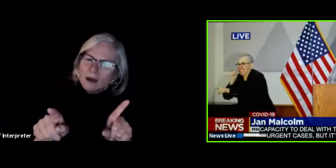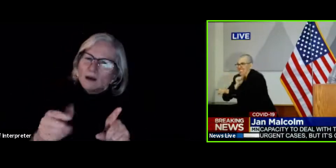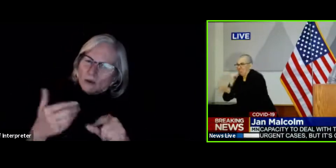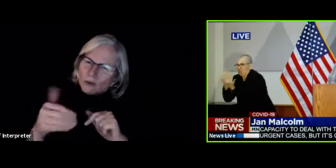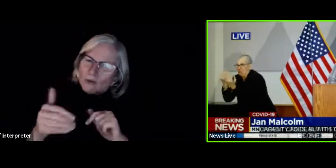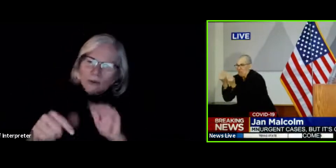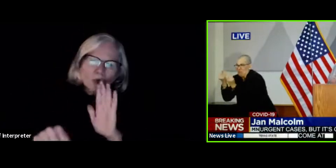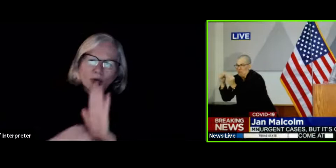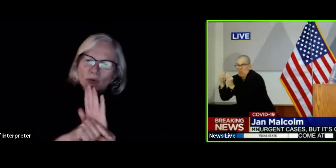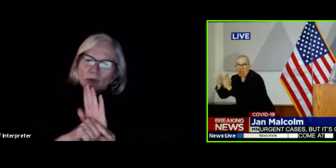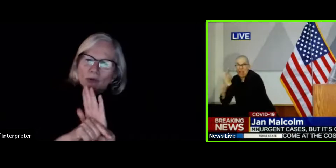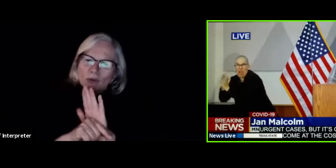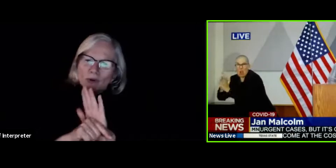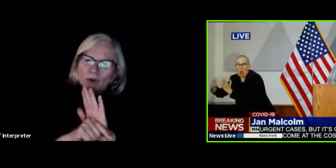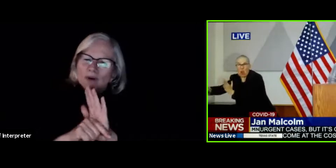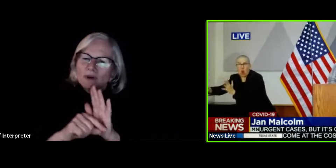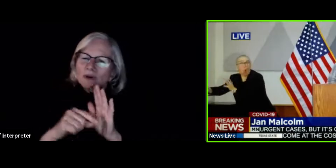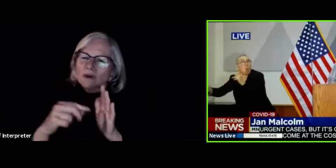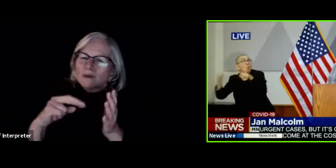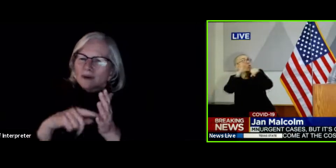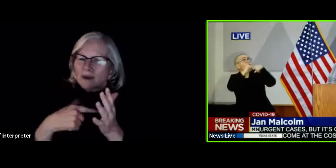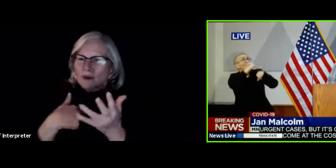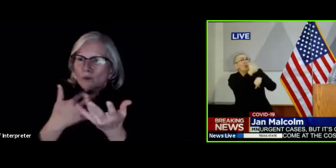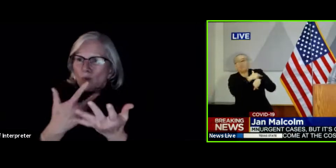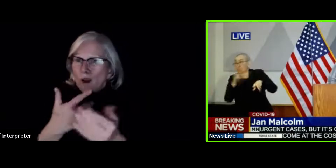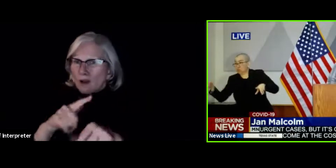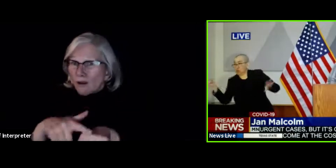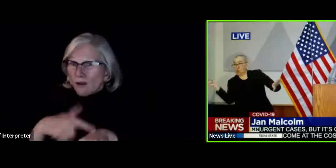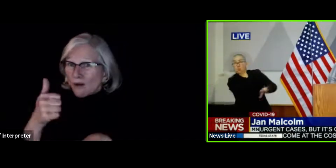TO HOSPITALS FURTHER AWAY FROM HOME, SO ALL THINGS THAT WE WANT